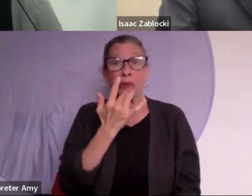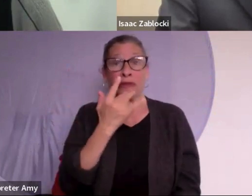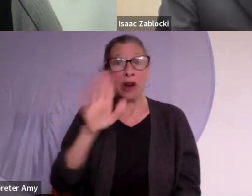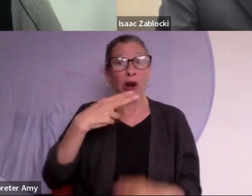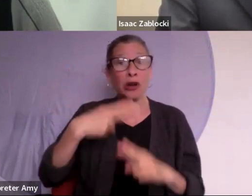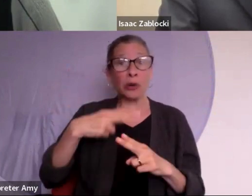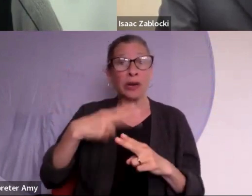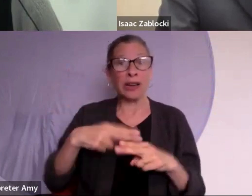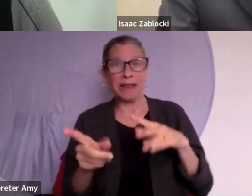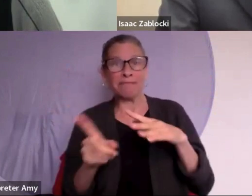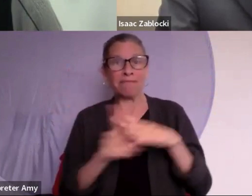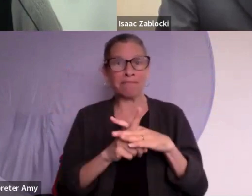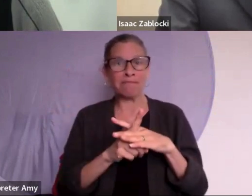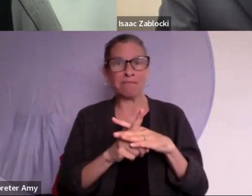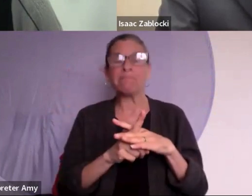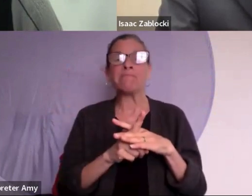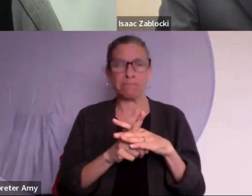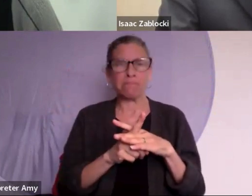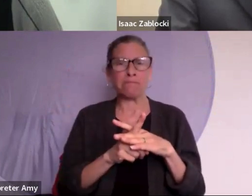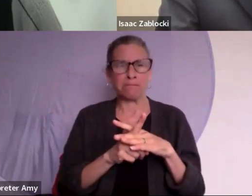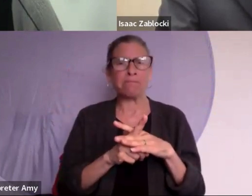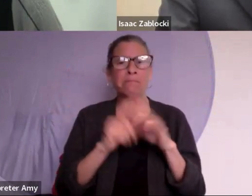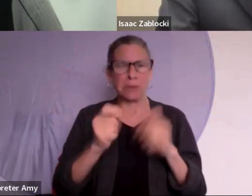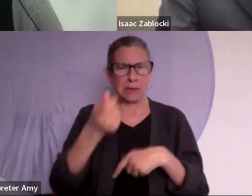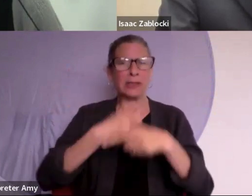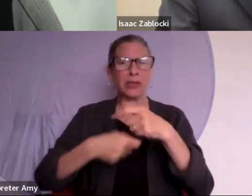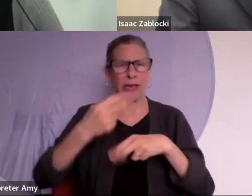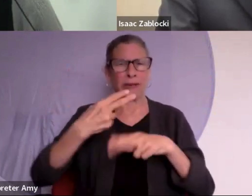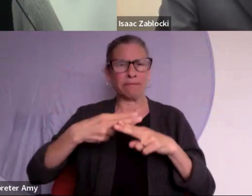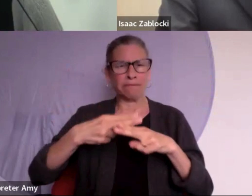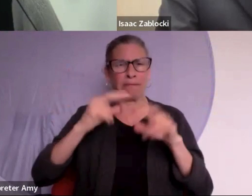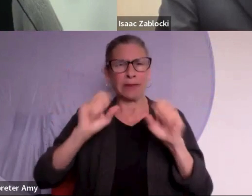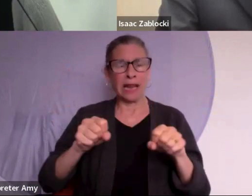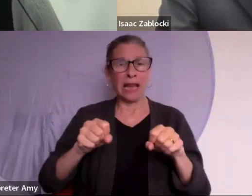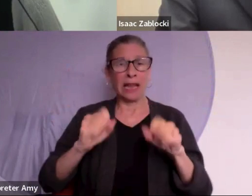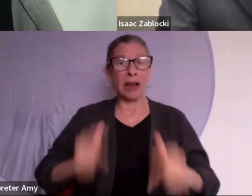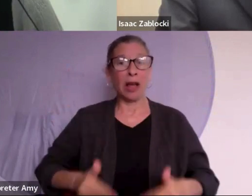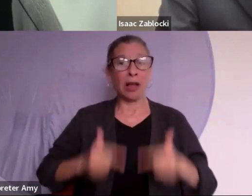live transcript. Live transcription is active for the